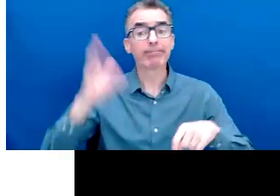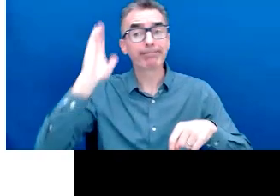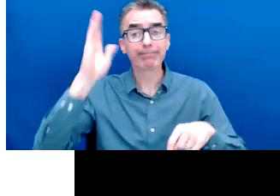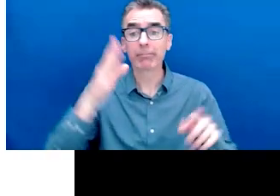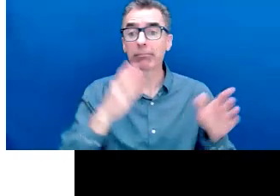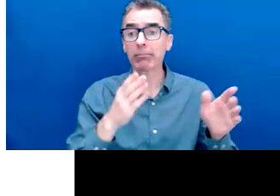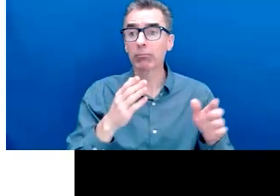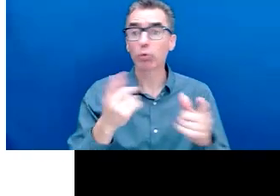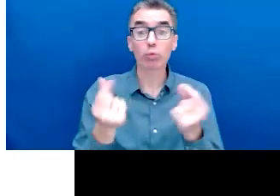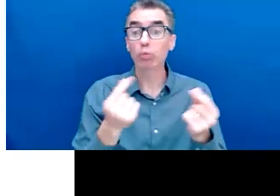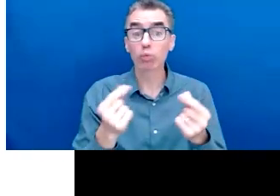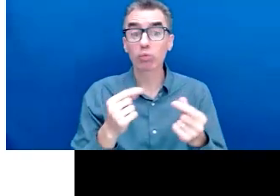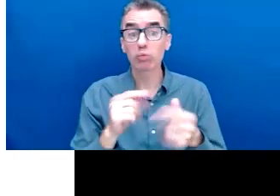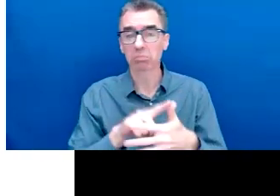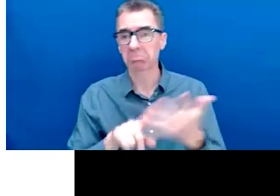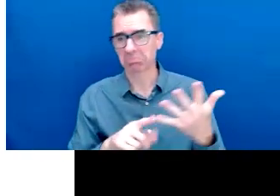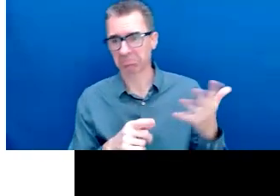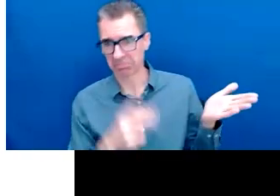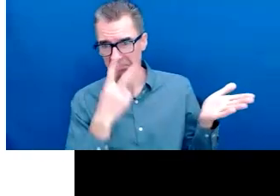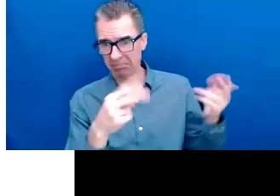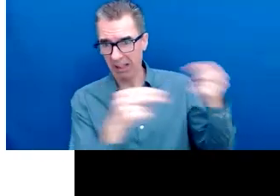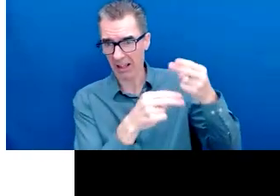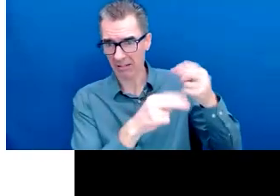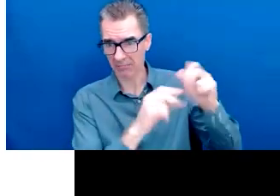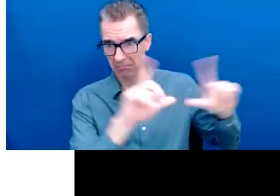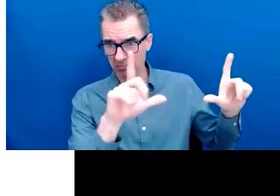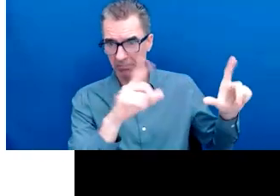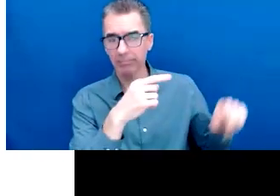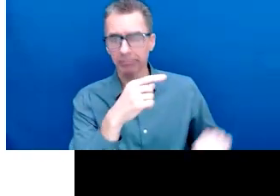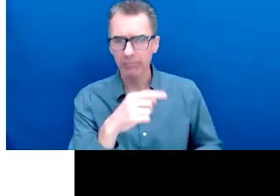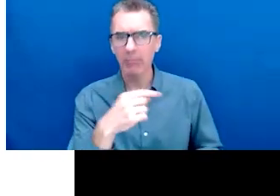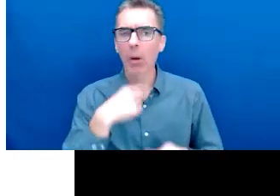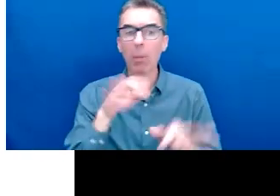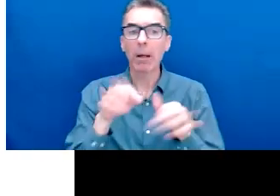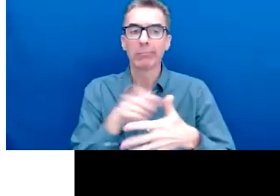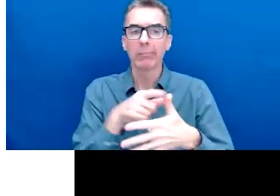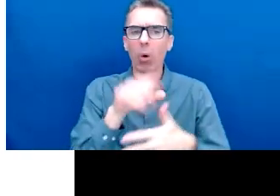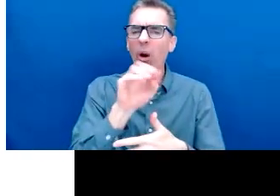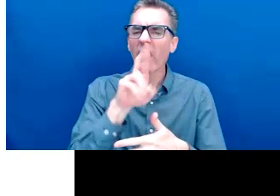I'm going to talk to you about what OER is, give you some definitions.